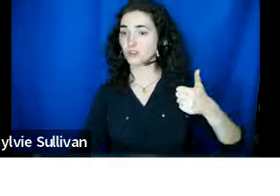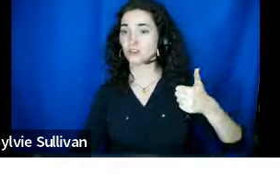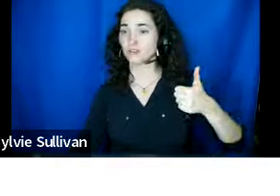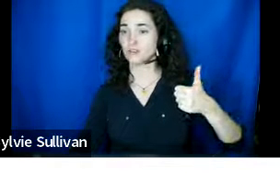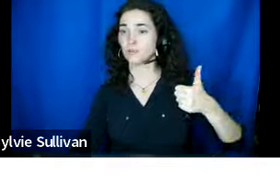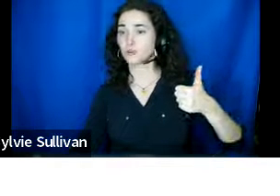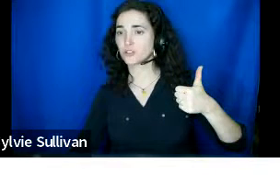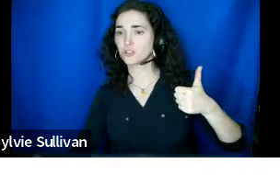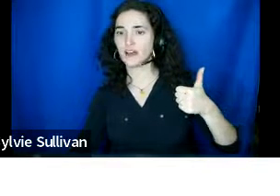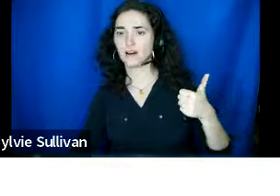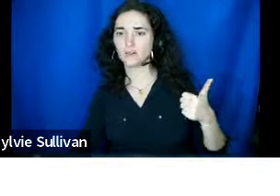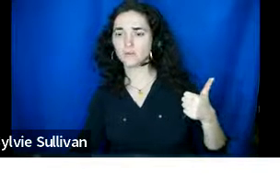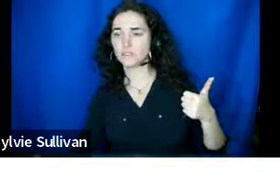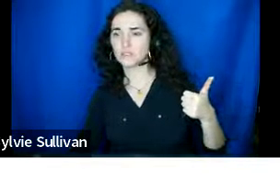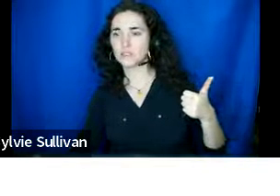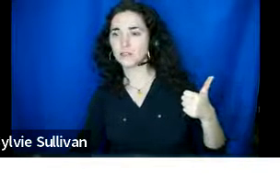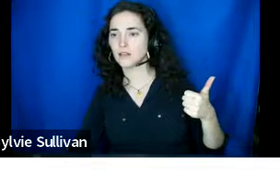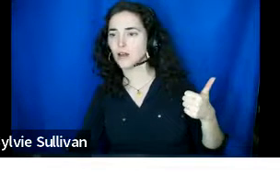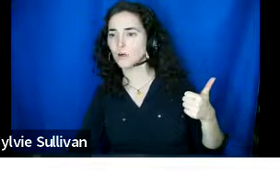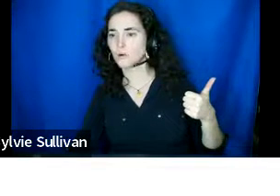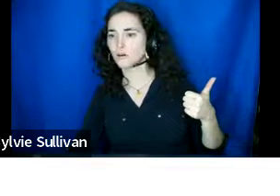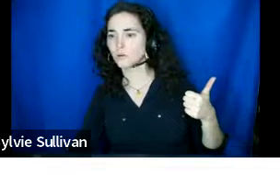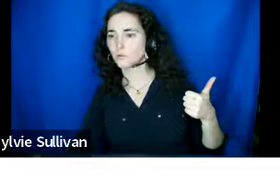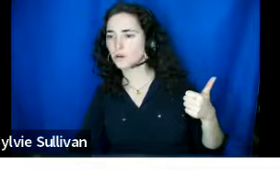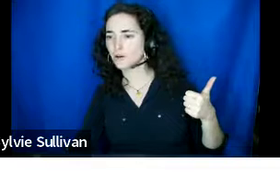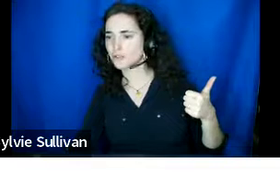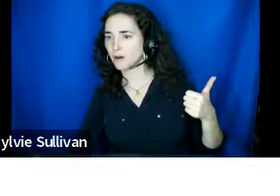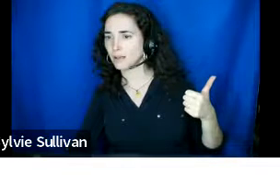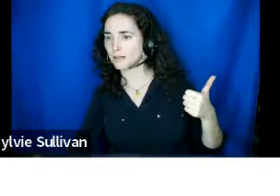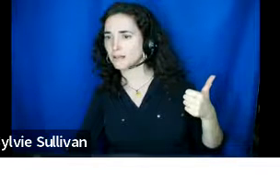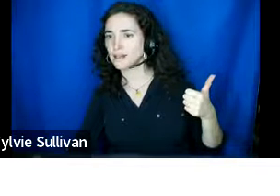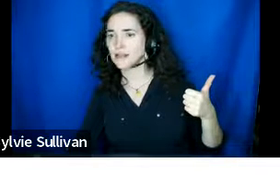Number 4 is good. Number 4 is good. How do we... we are spotlighted.